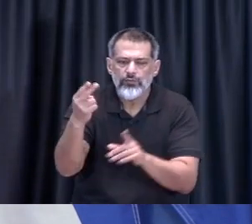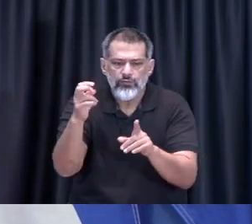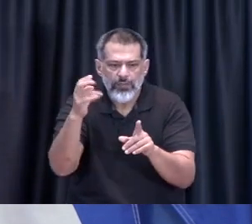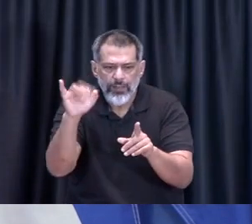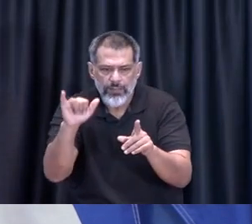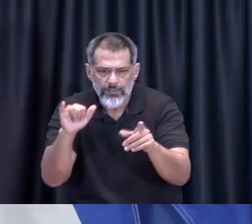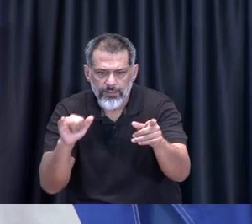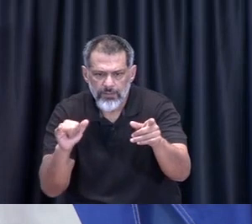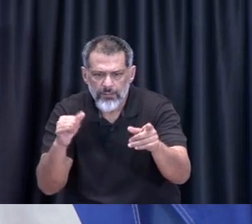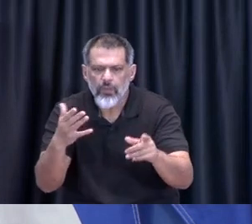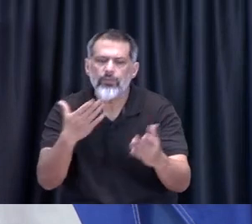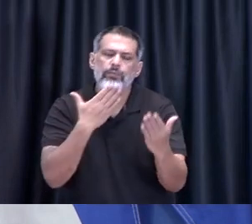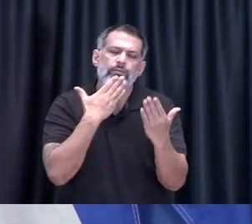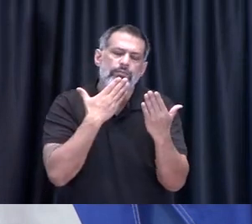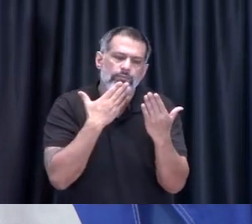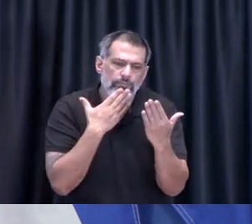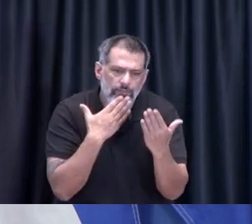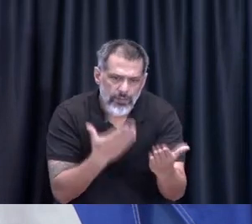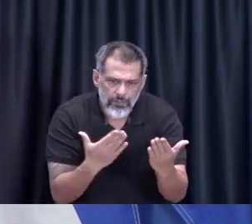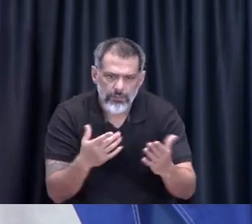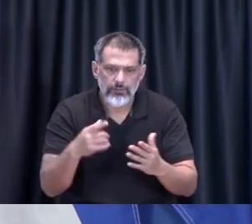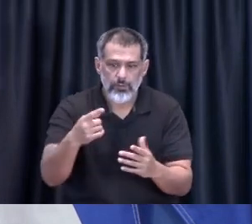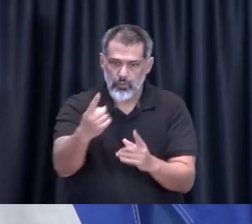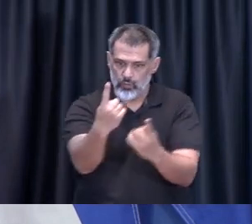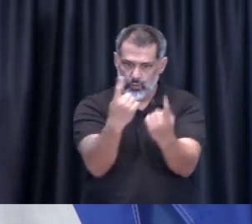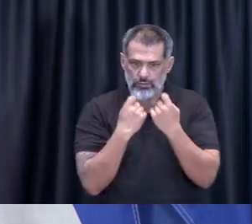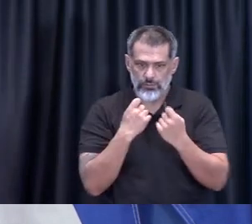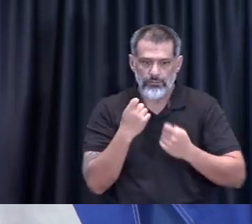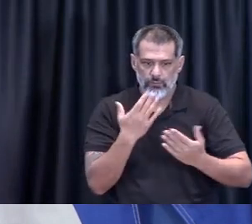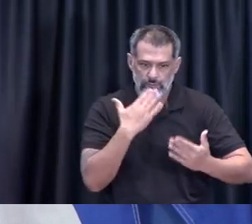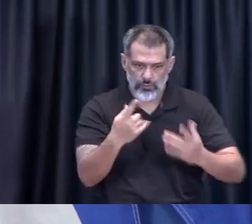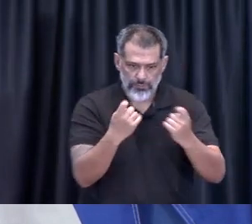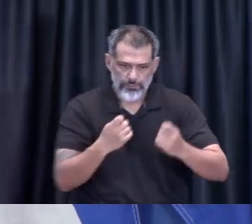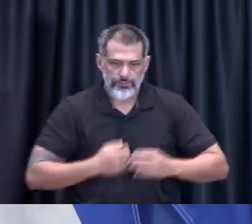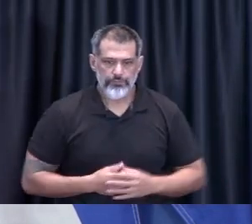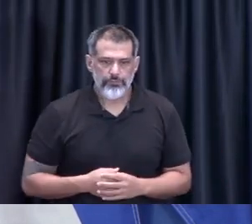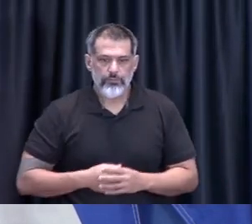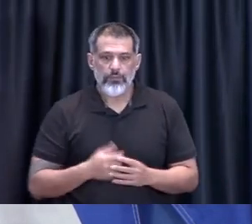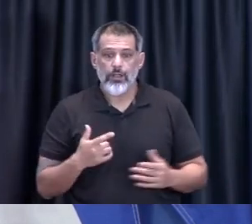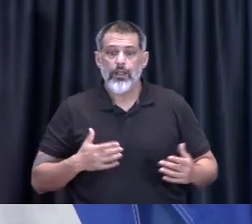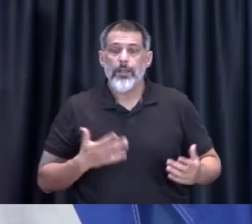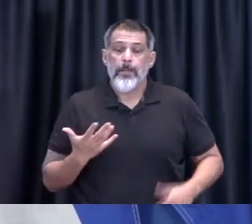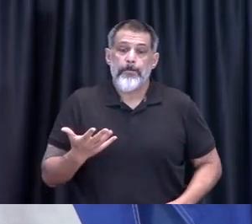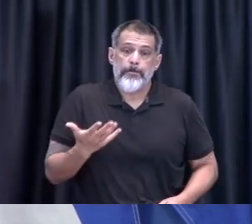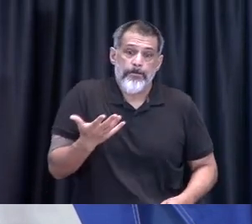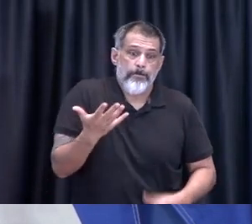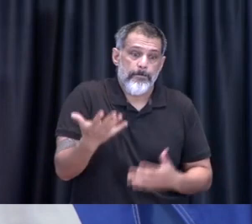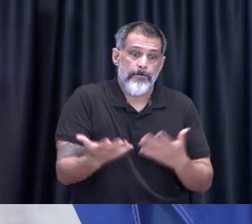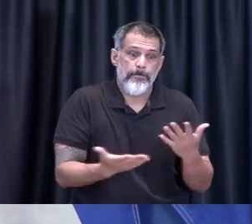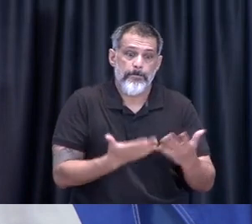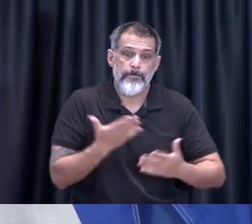I thanks, David, for the question I. We are dealing with